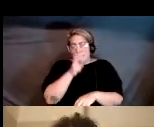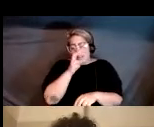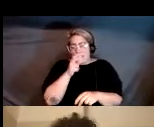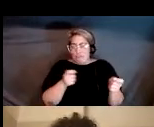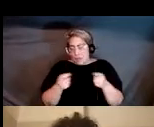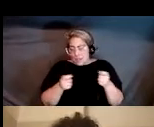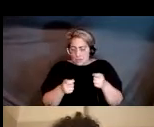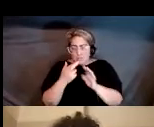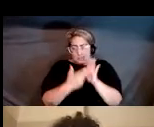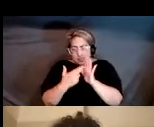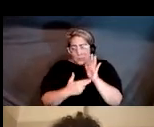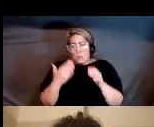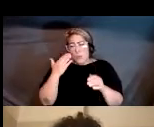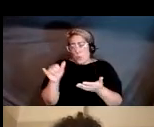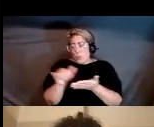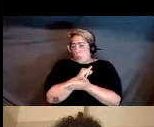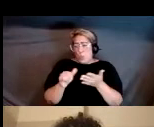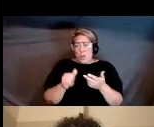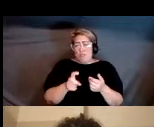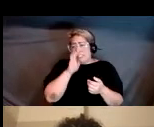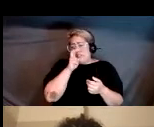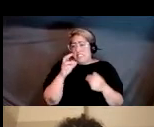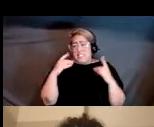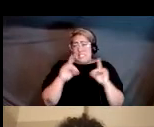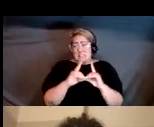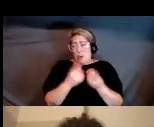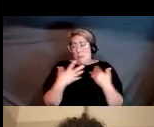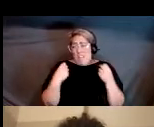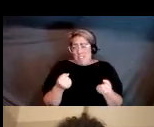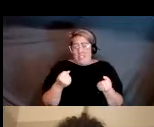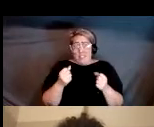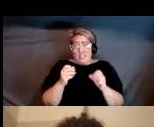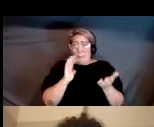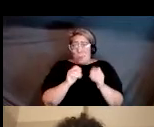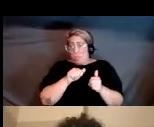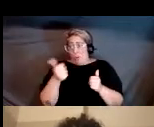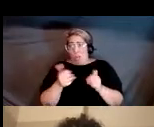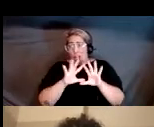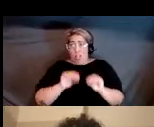Department of Health in the country. And so we read crafted the document to focus on New York because we felt if it will